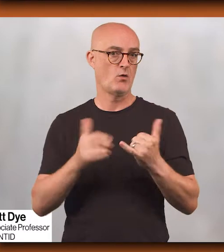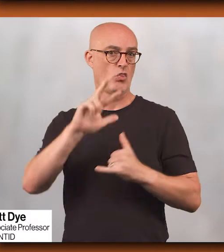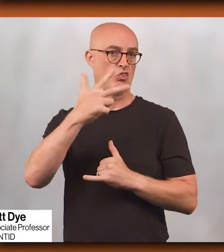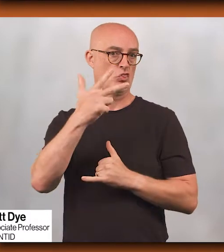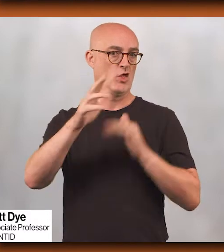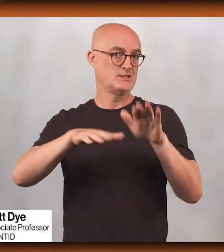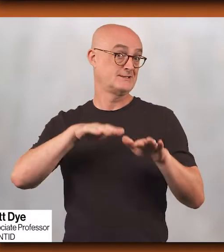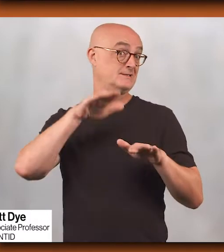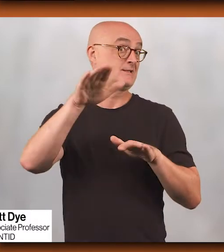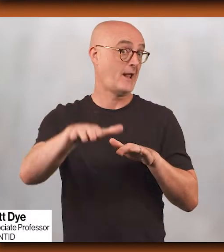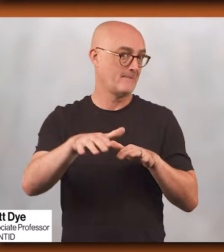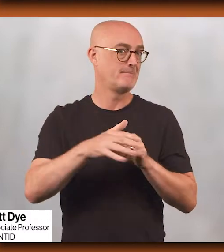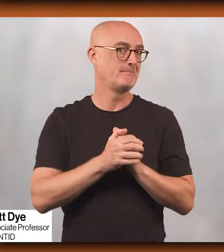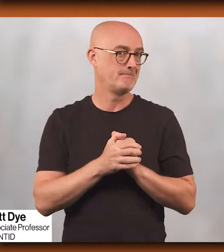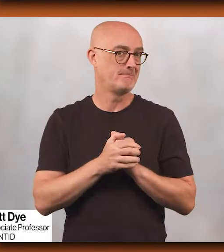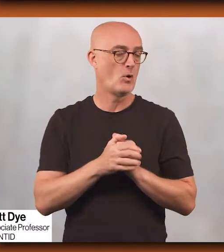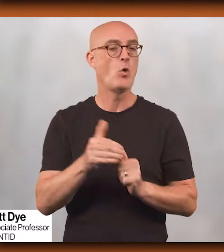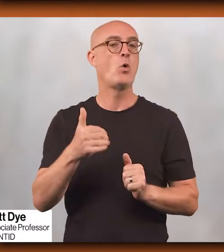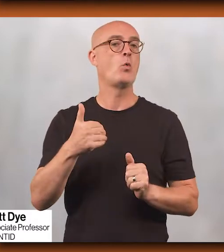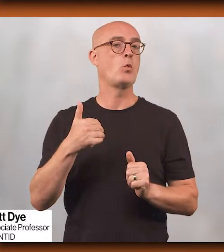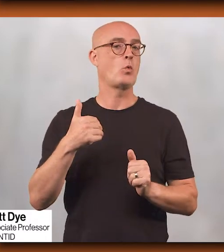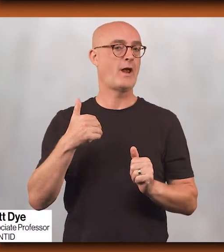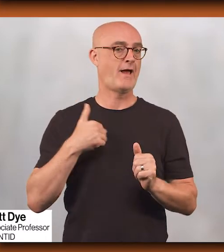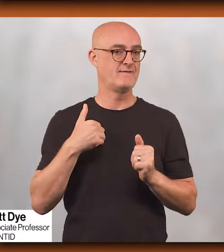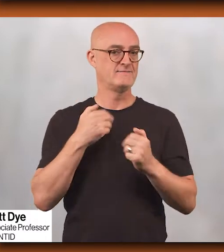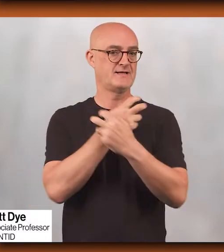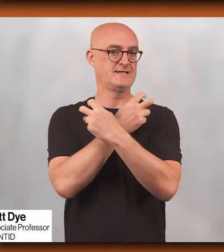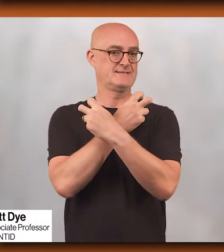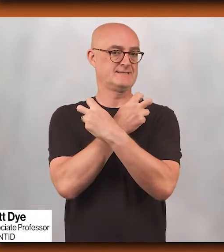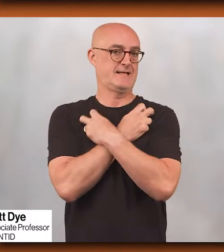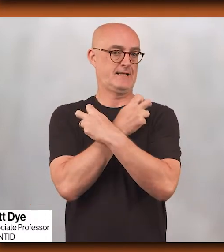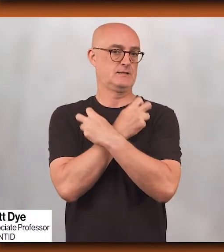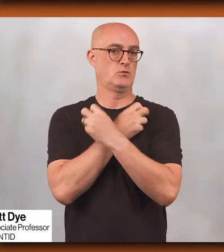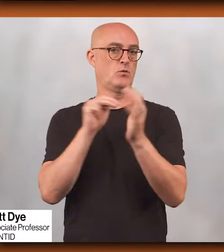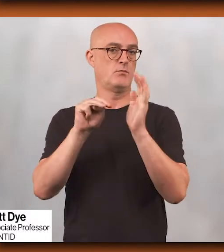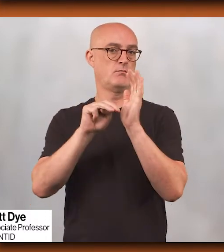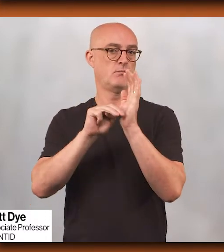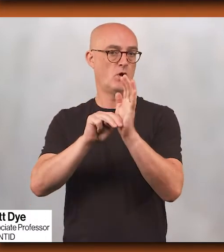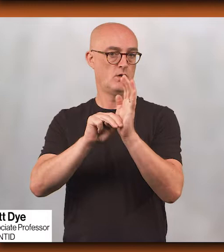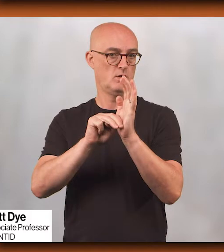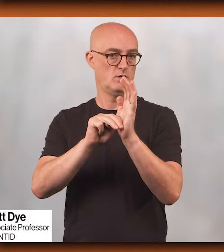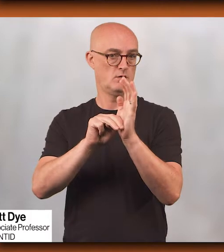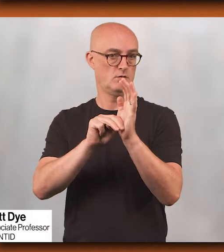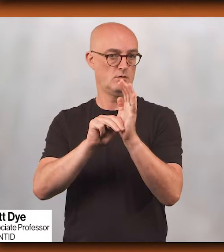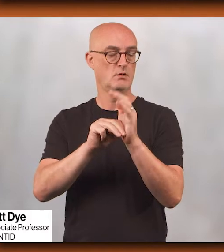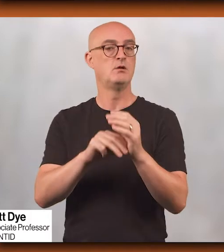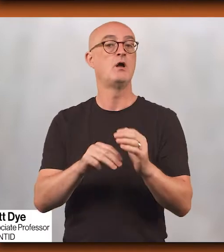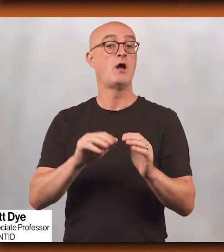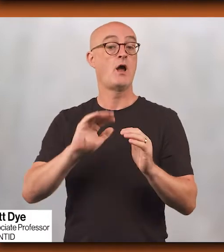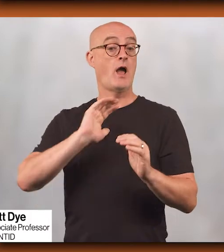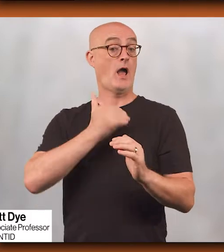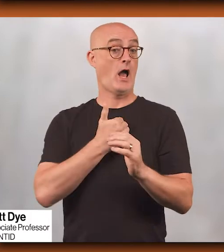Once we have the 3D positions, we then fit our hierarchal skeleton to it, and so this skeleton is pre-defined